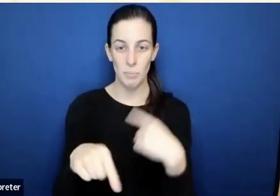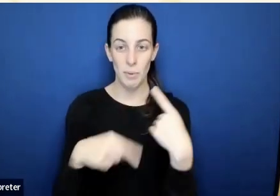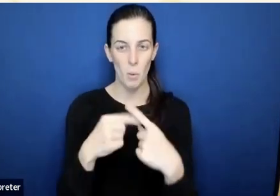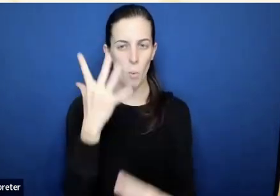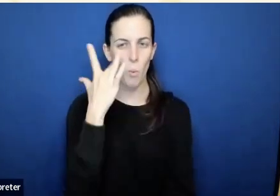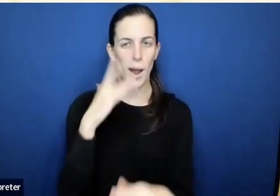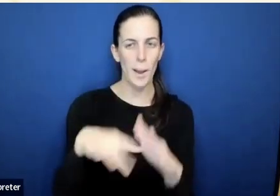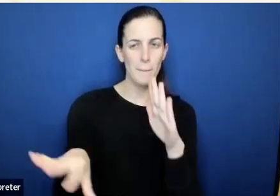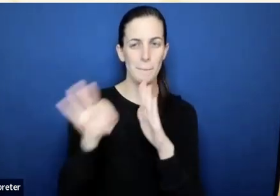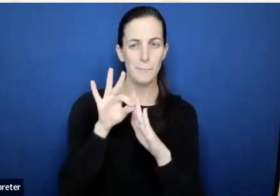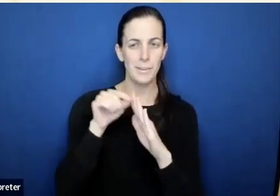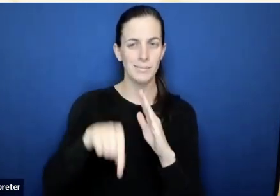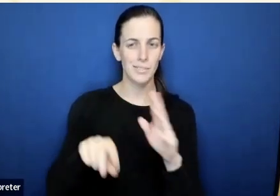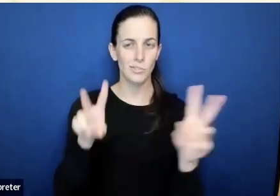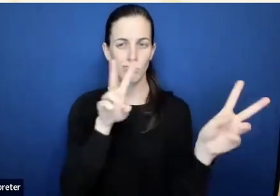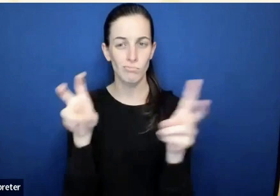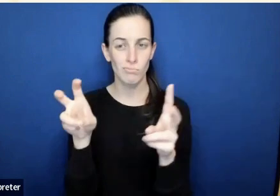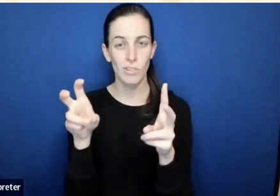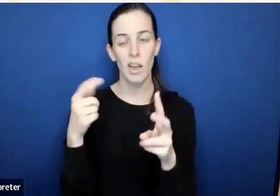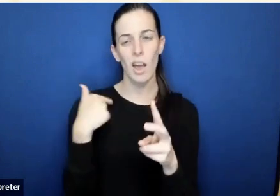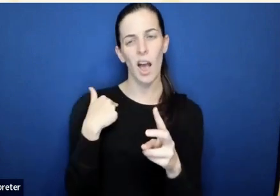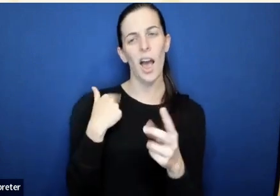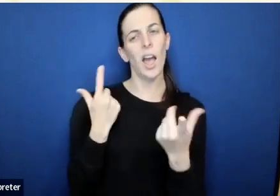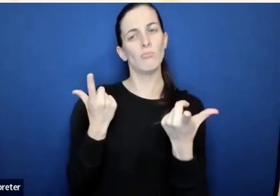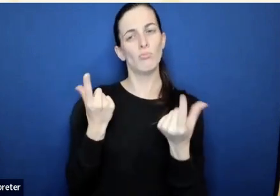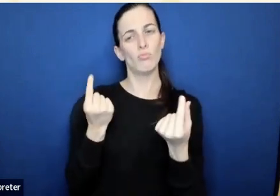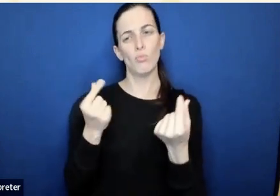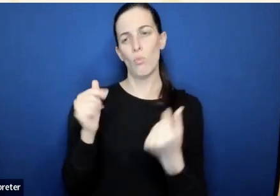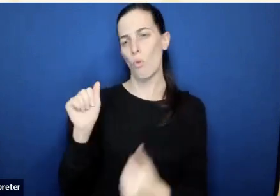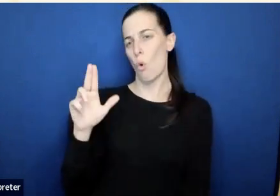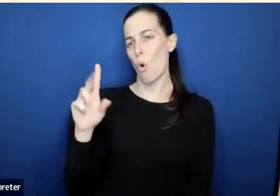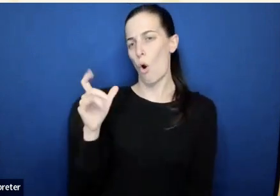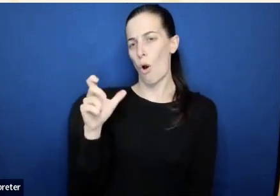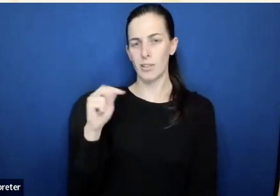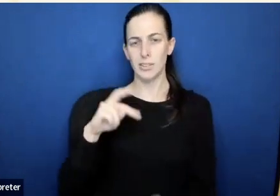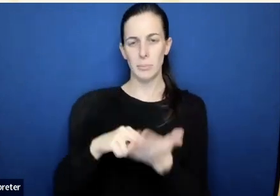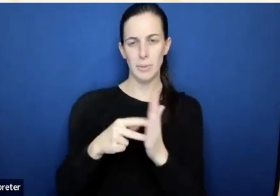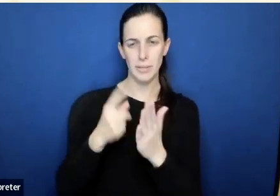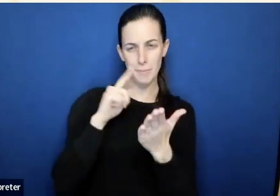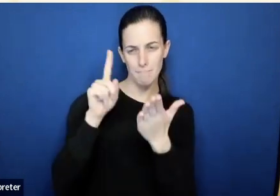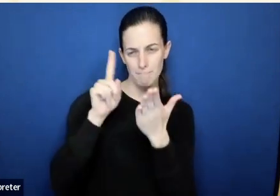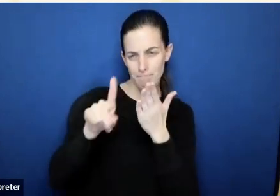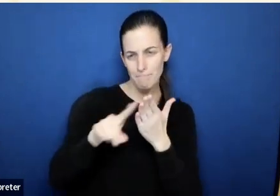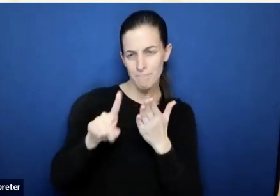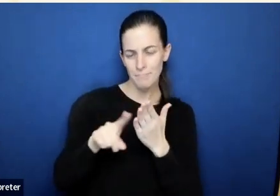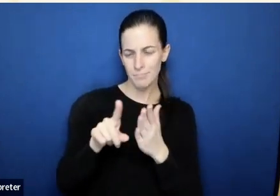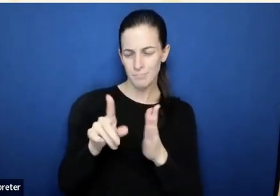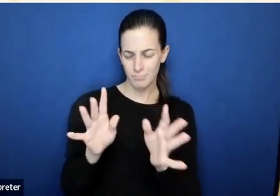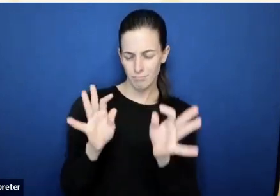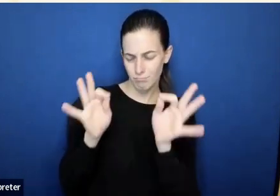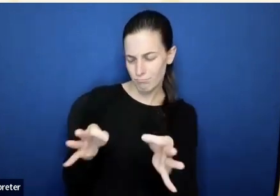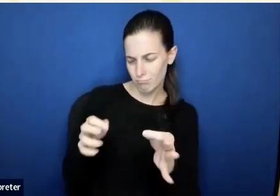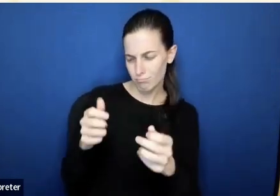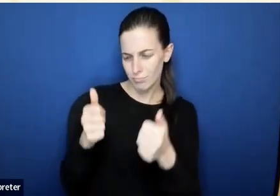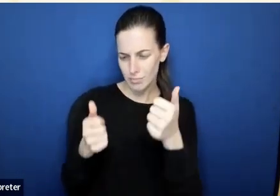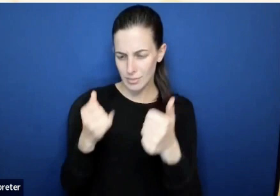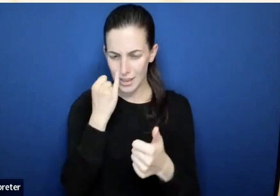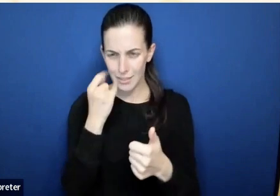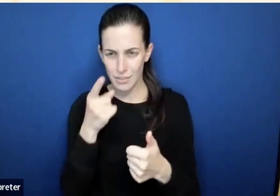So during accessibility audits, I found that many accessibility and usability issues were coming due to wrong usages of ARIA in code.